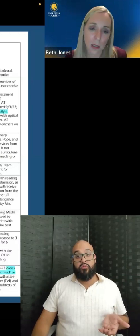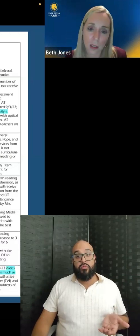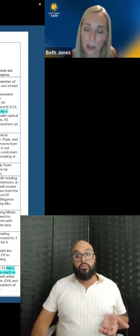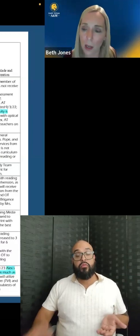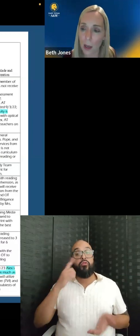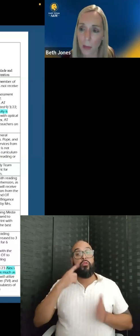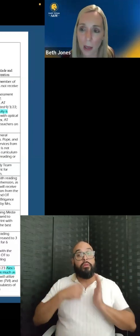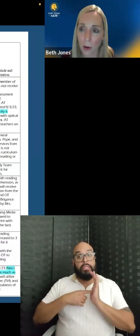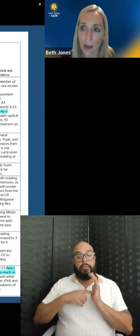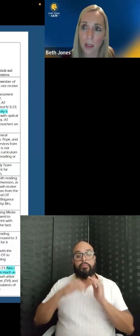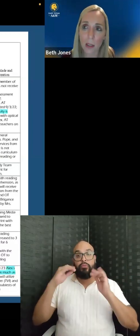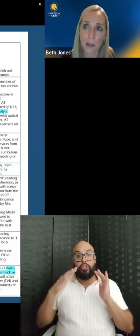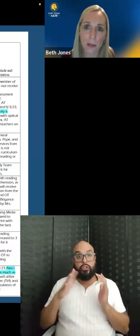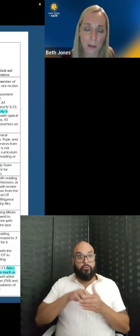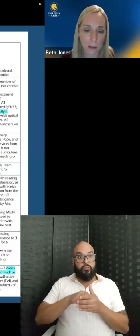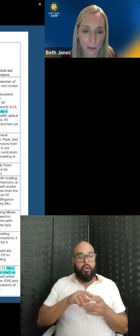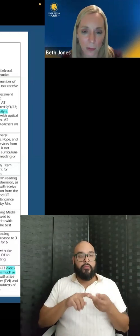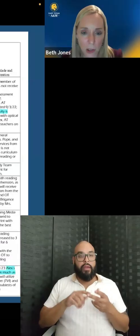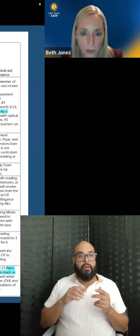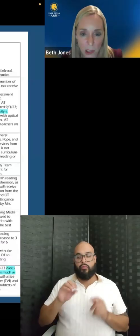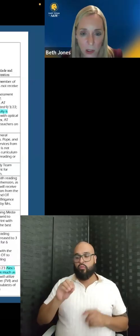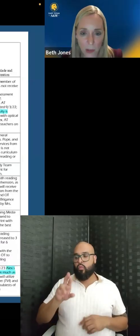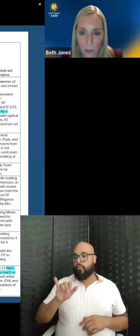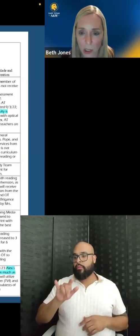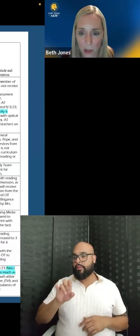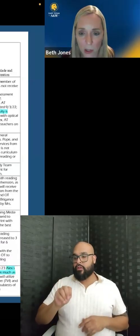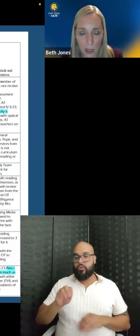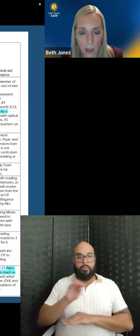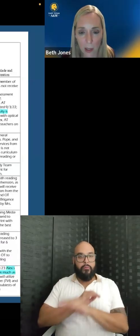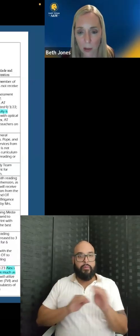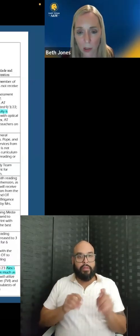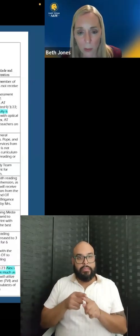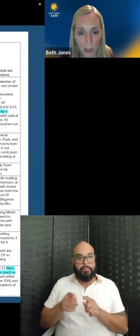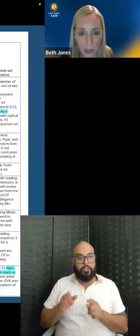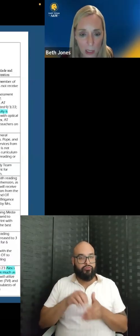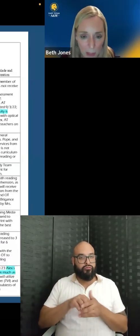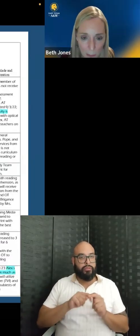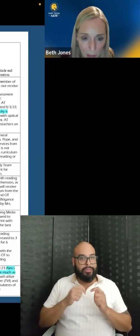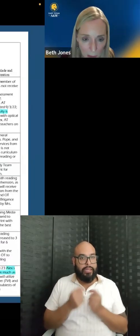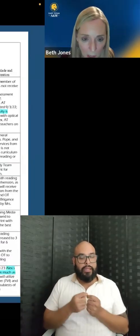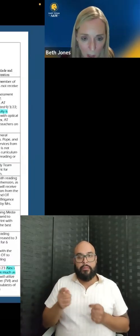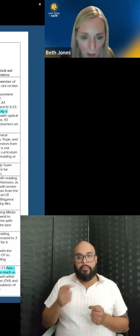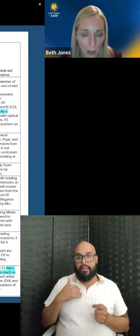is, has a functional vision evaluation and learning media assessment been done?